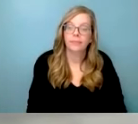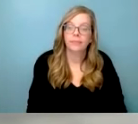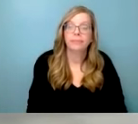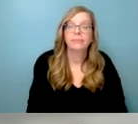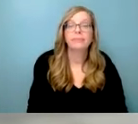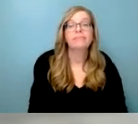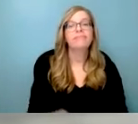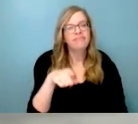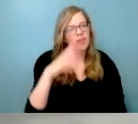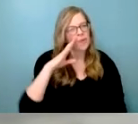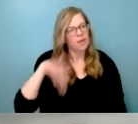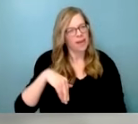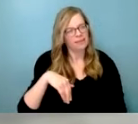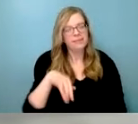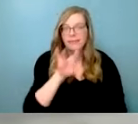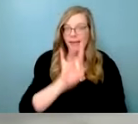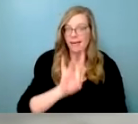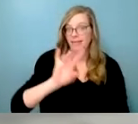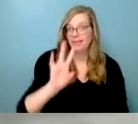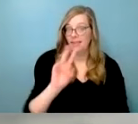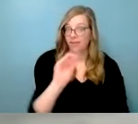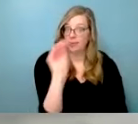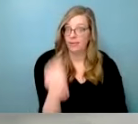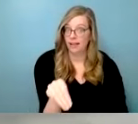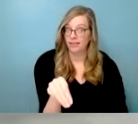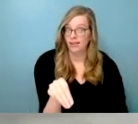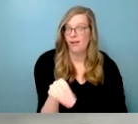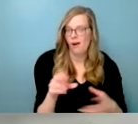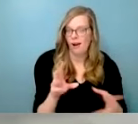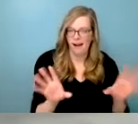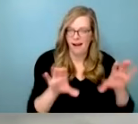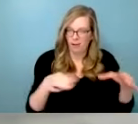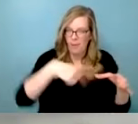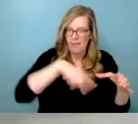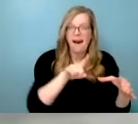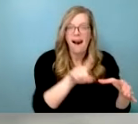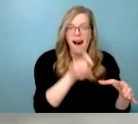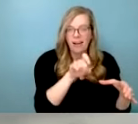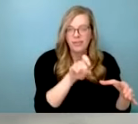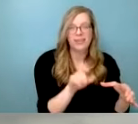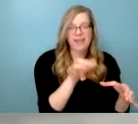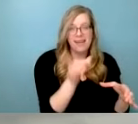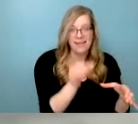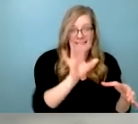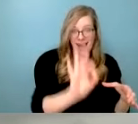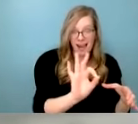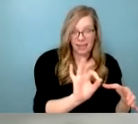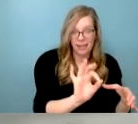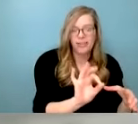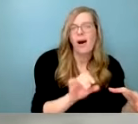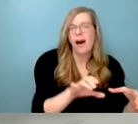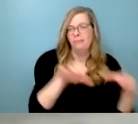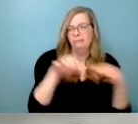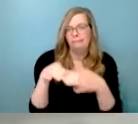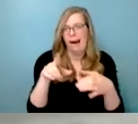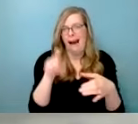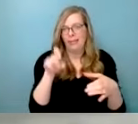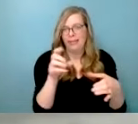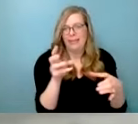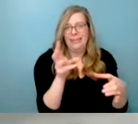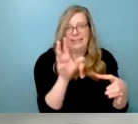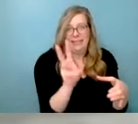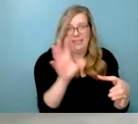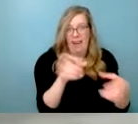did you know that 87 percent or 165 out of 189 public sector organizations across manitoba